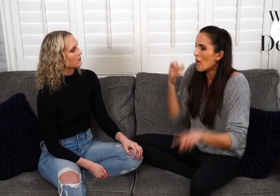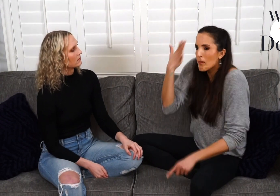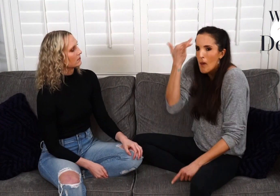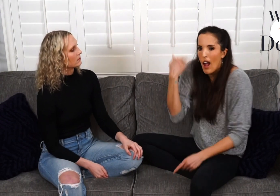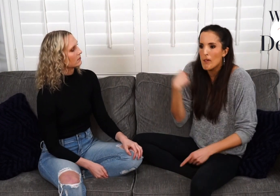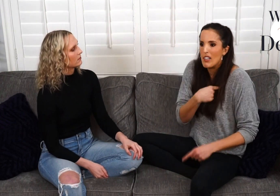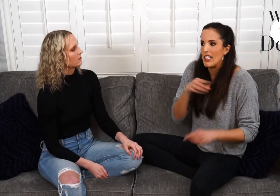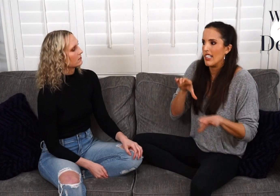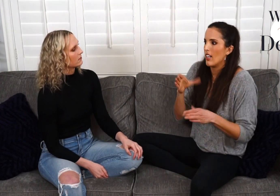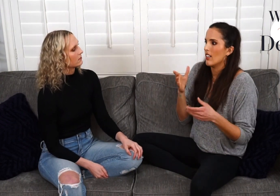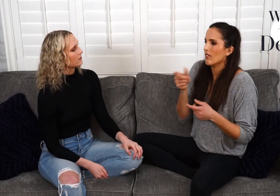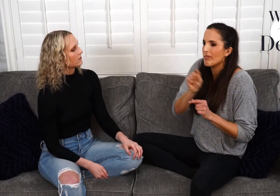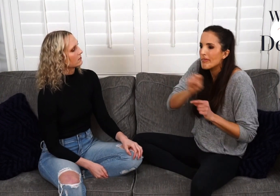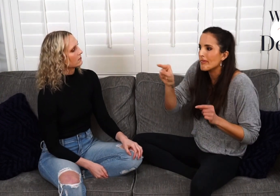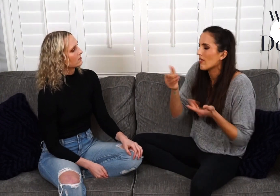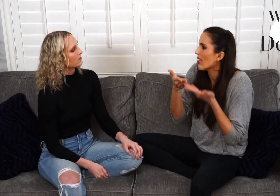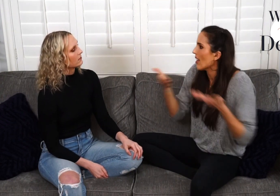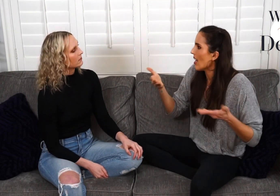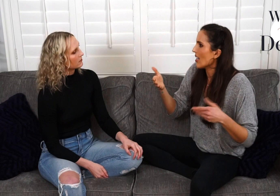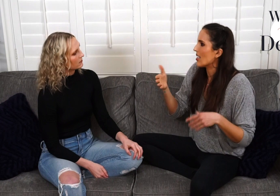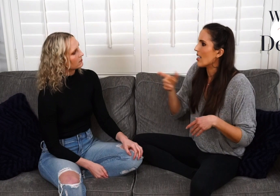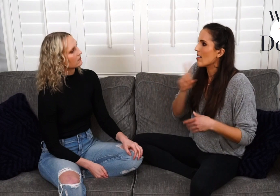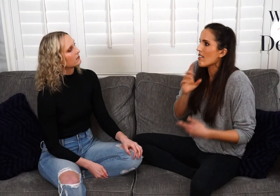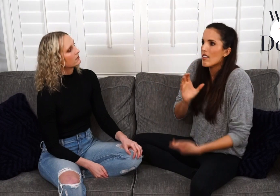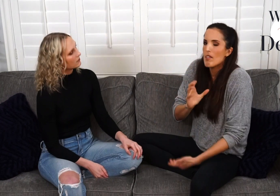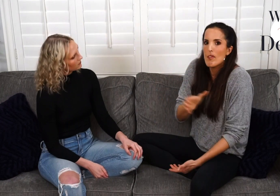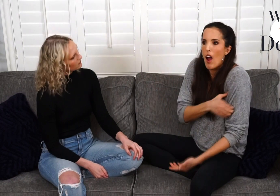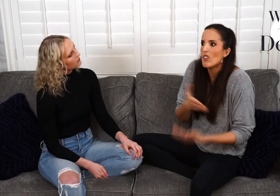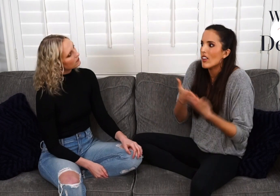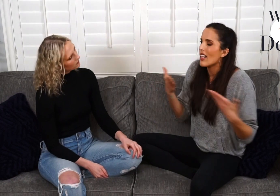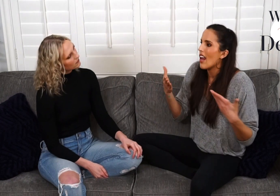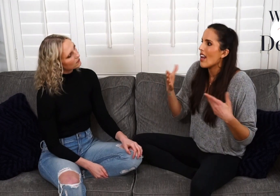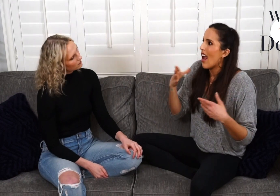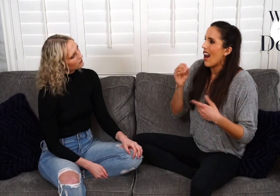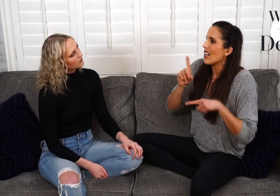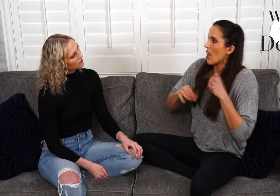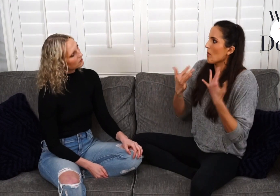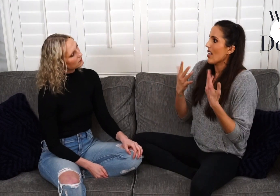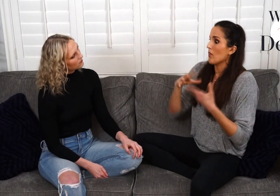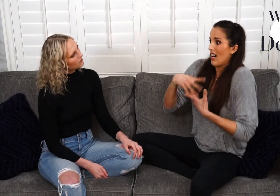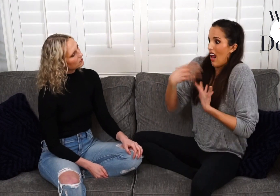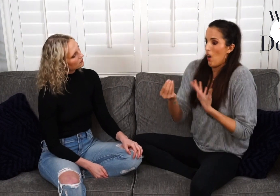where we come from and why we do the things we do and it's so powerful and I can't wait to